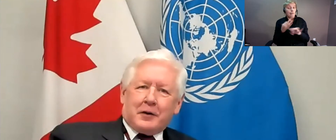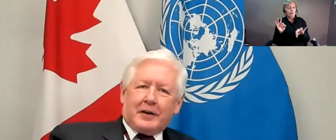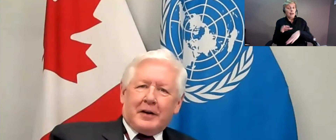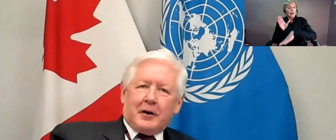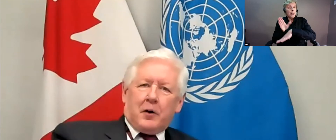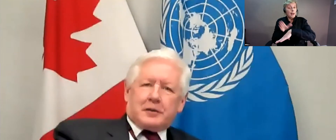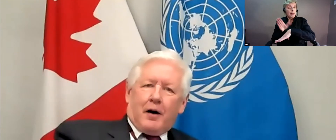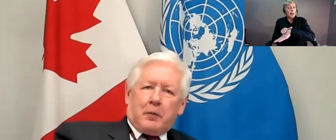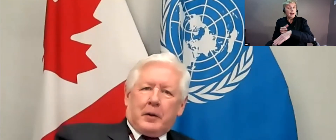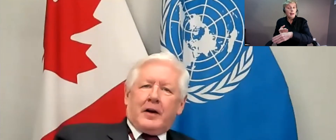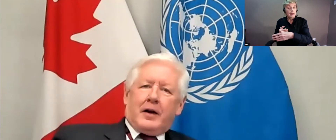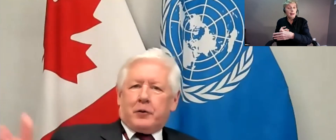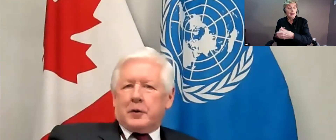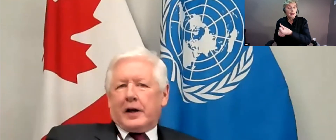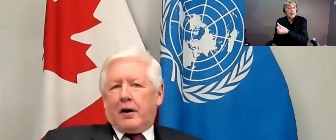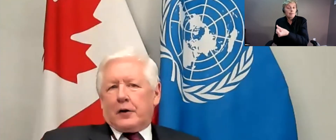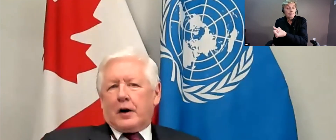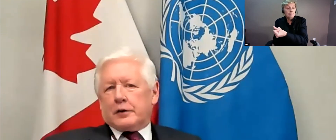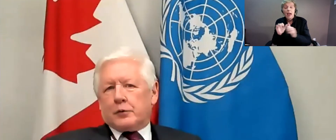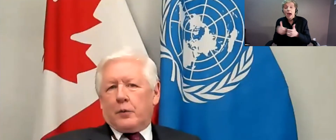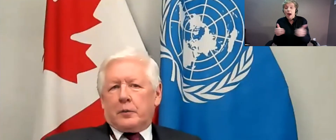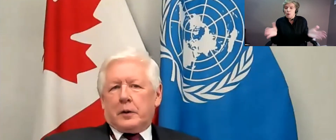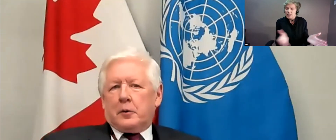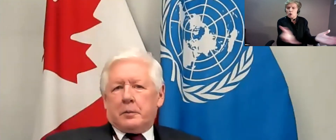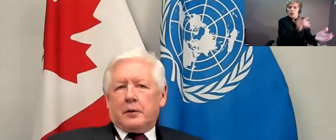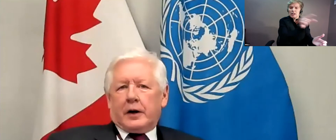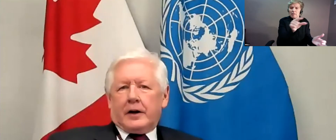can encourage the government. If we're doing it in other countries, why wouldn't we be doing it here?